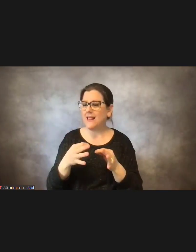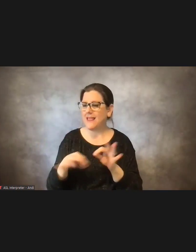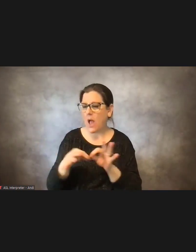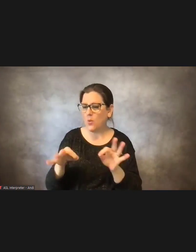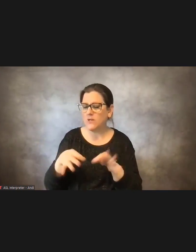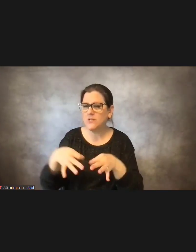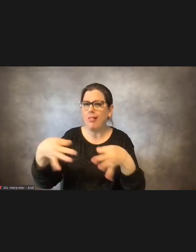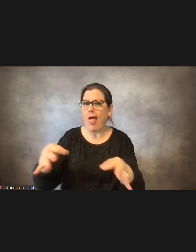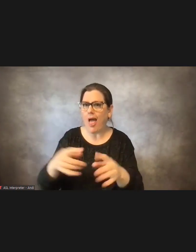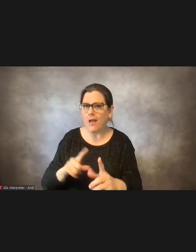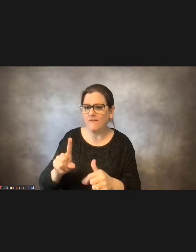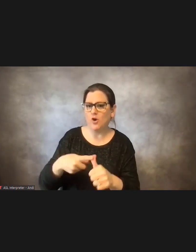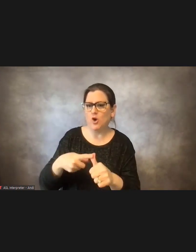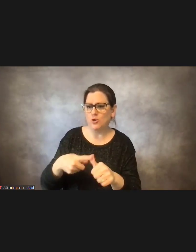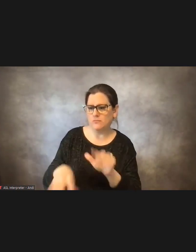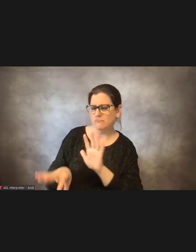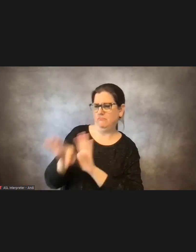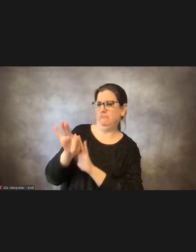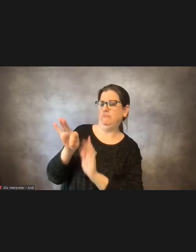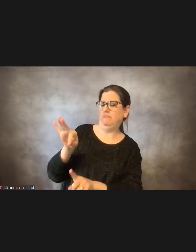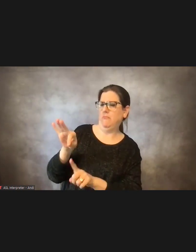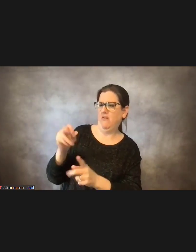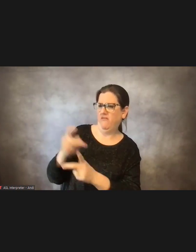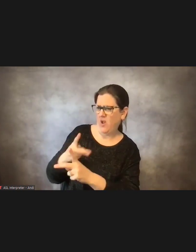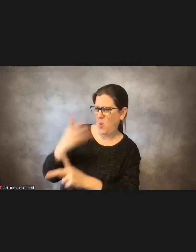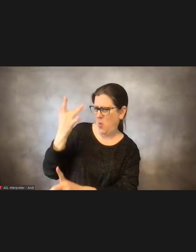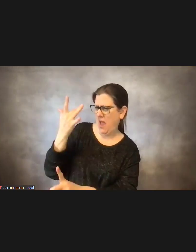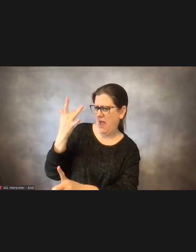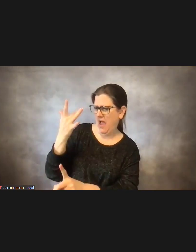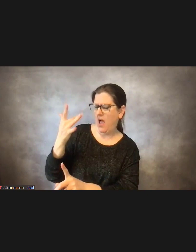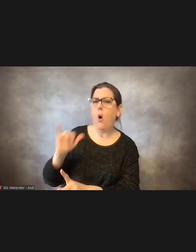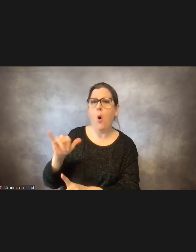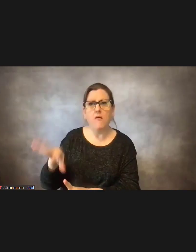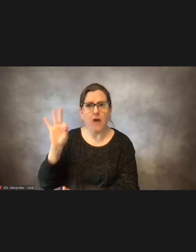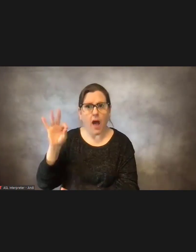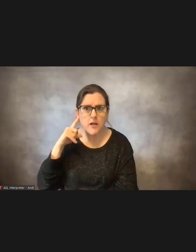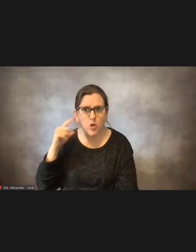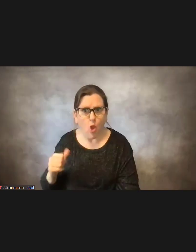language delay to develop in order to discover that a child has a